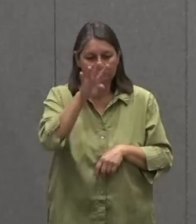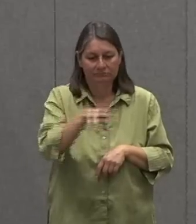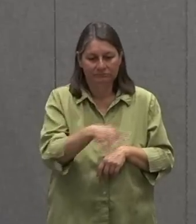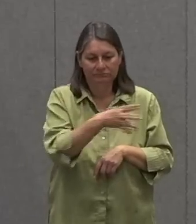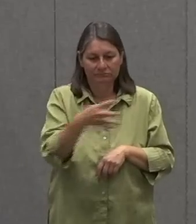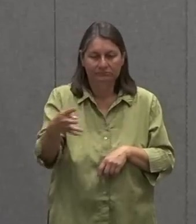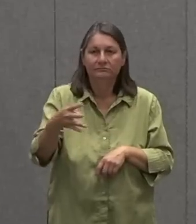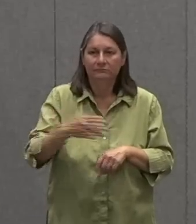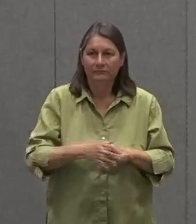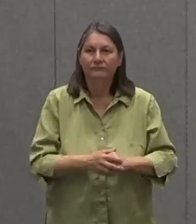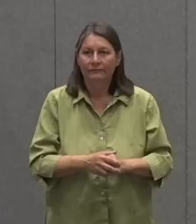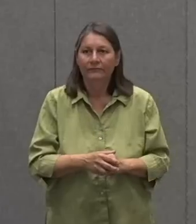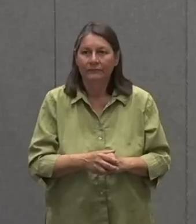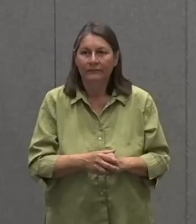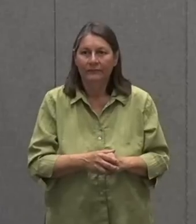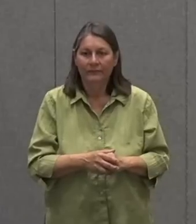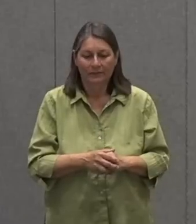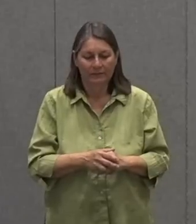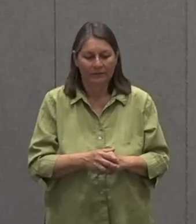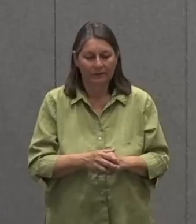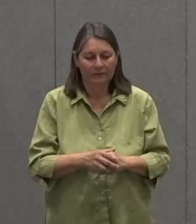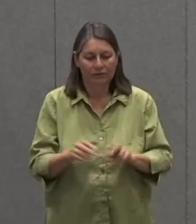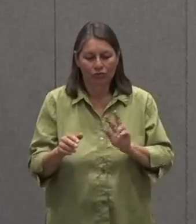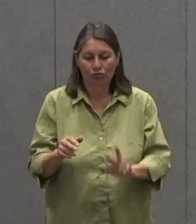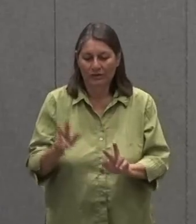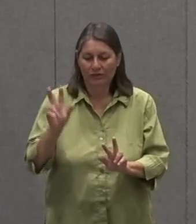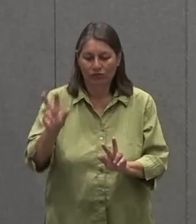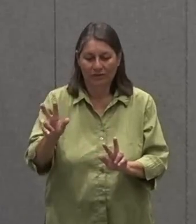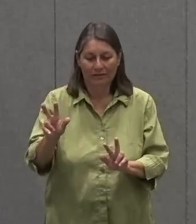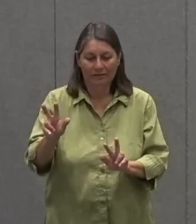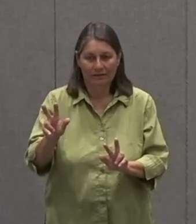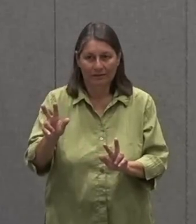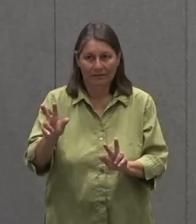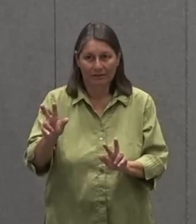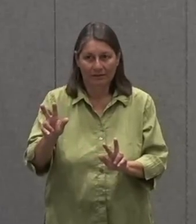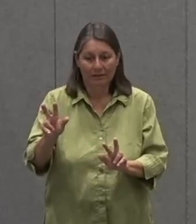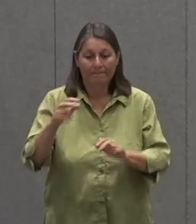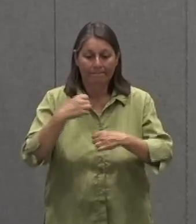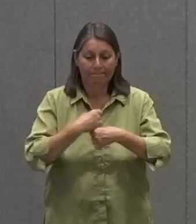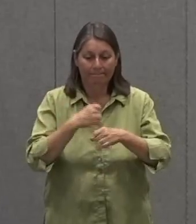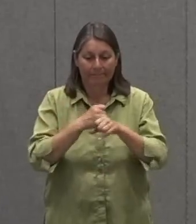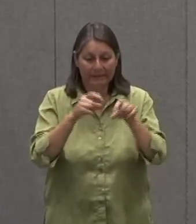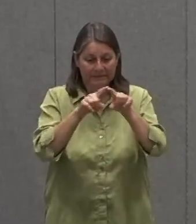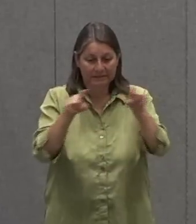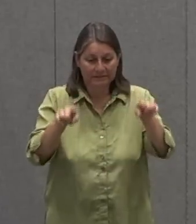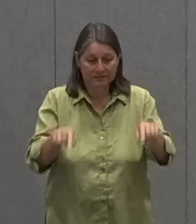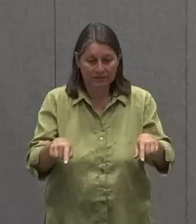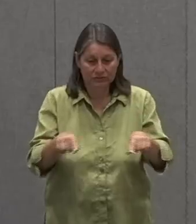All right, that number, three by three, not only makes a square, but they call it a square number,